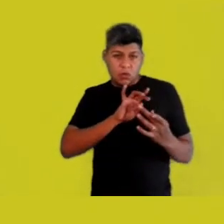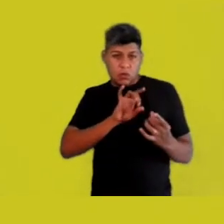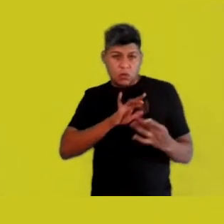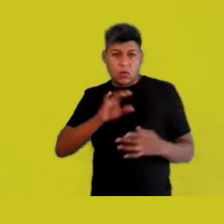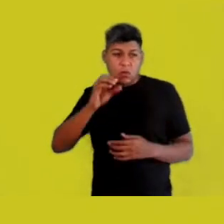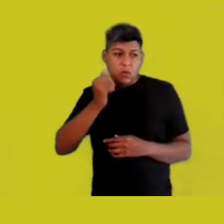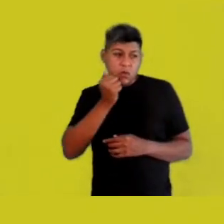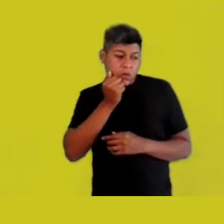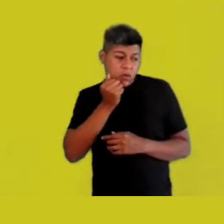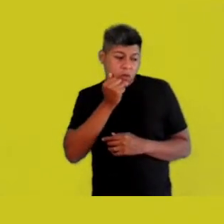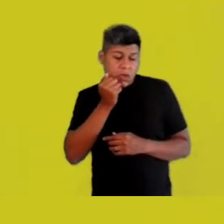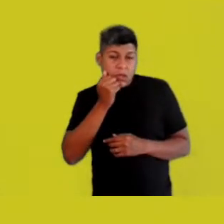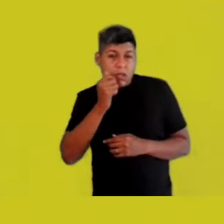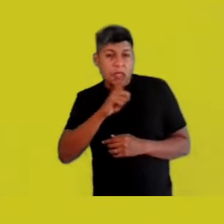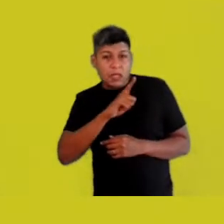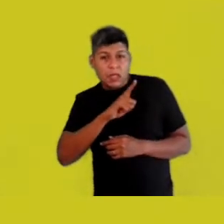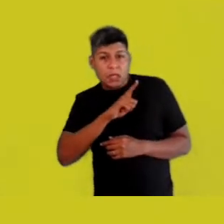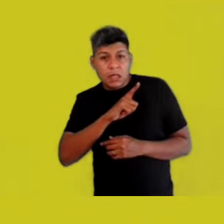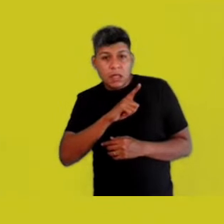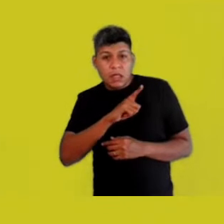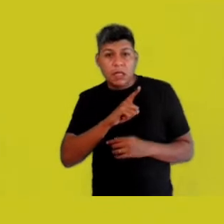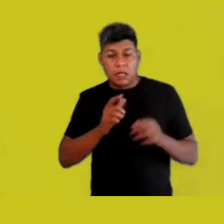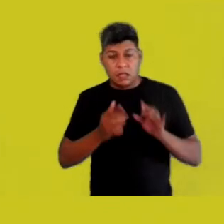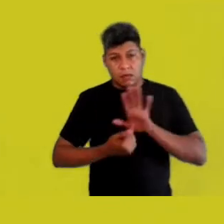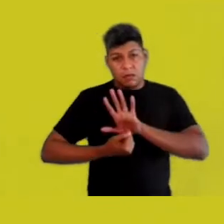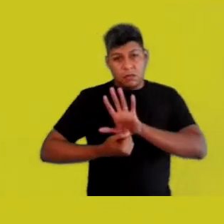that have to face chaos in order to establish somehow